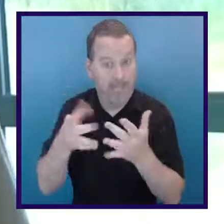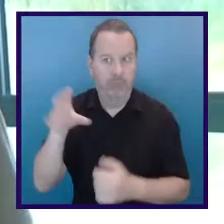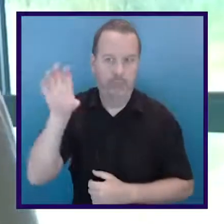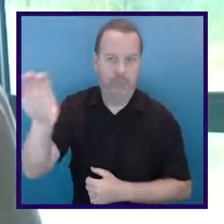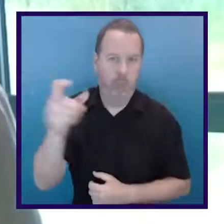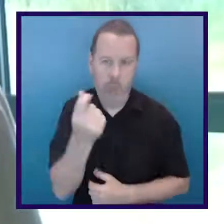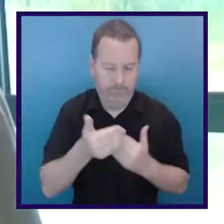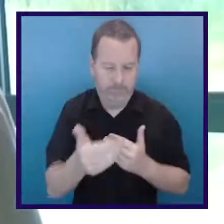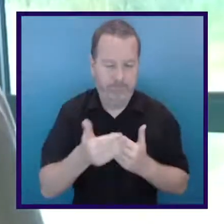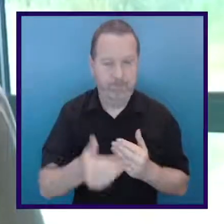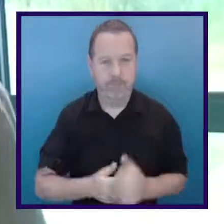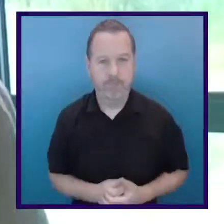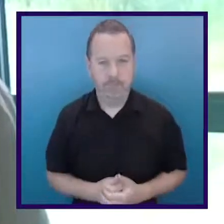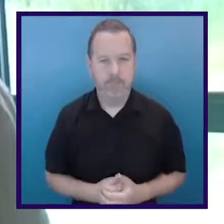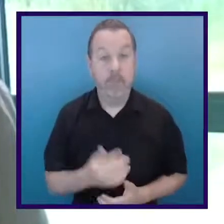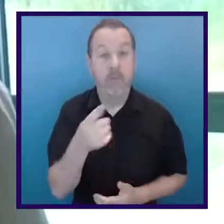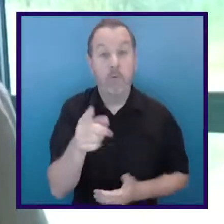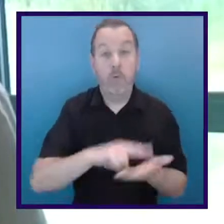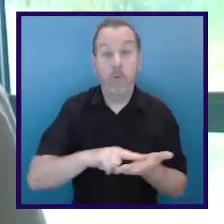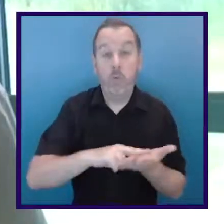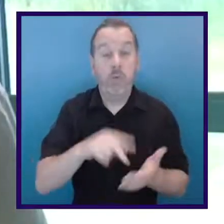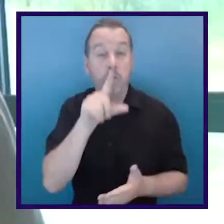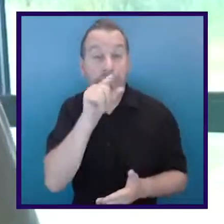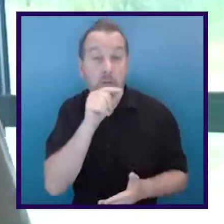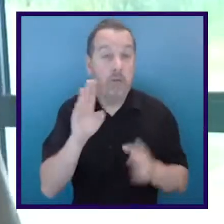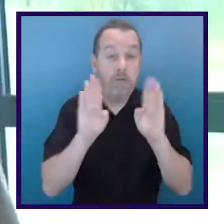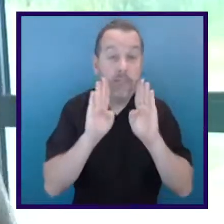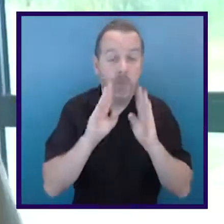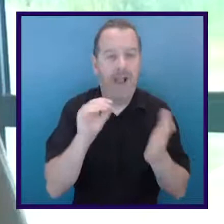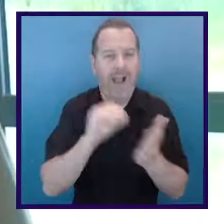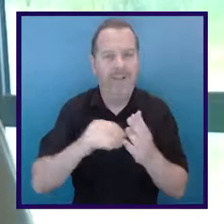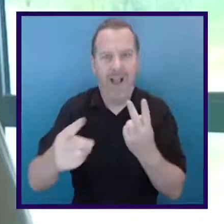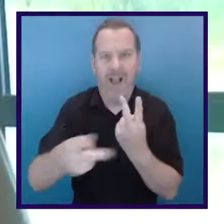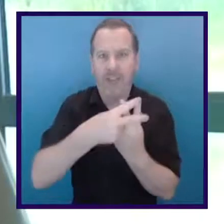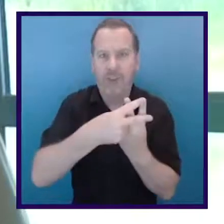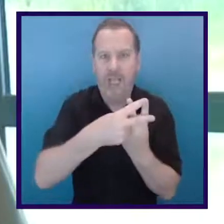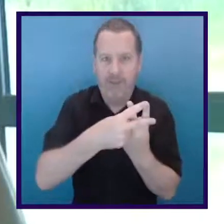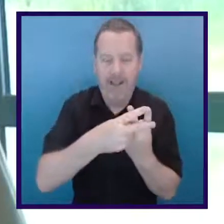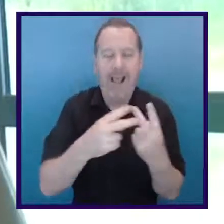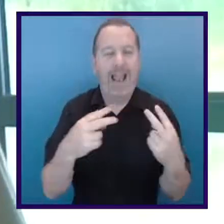For those of you who are using social media, we have hashtag for today #LanguageTrendsNI,